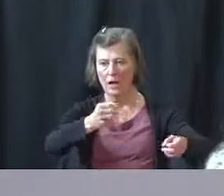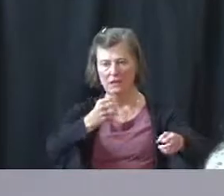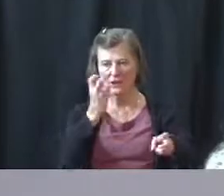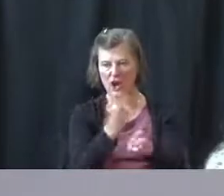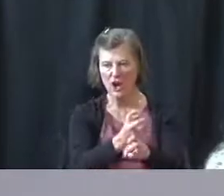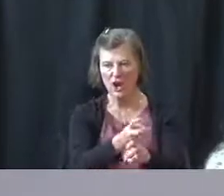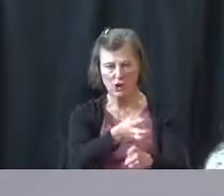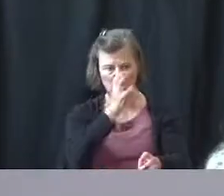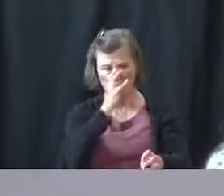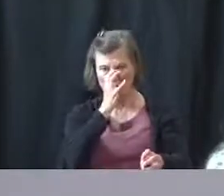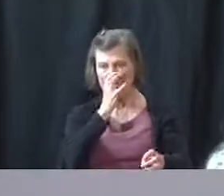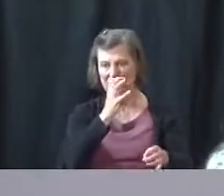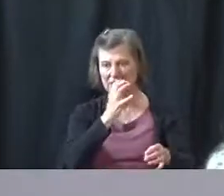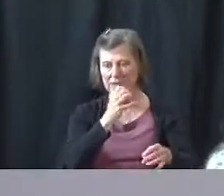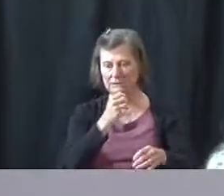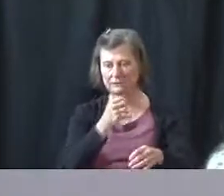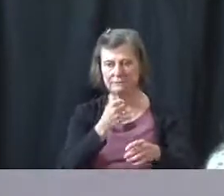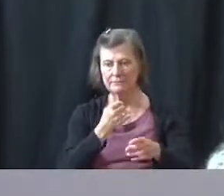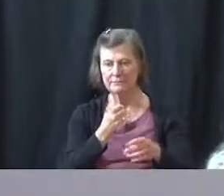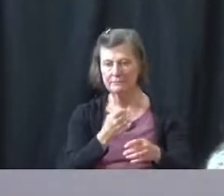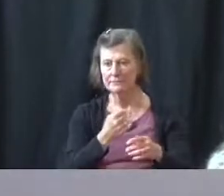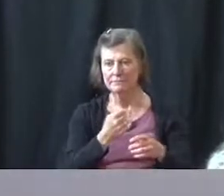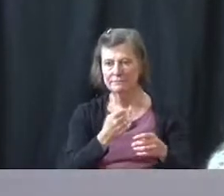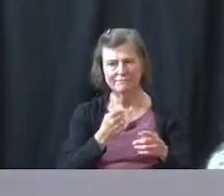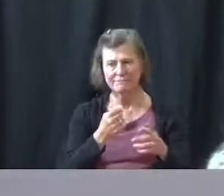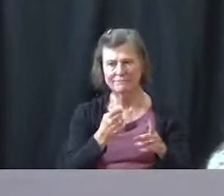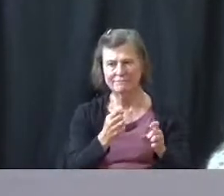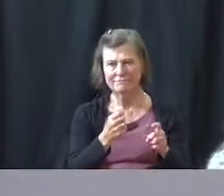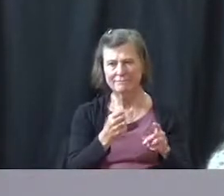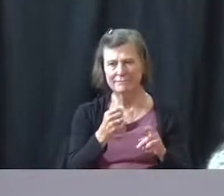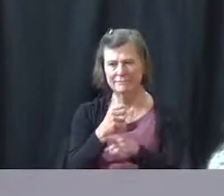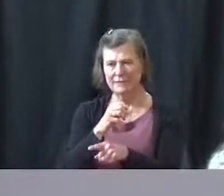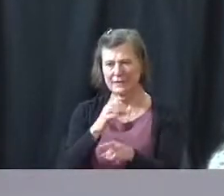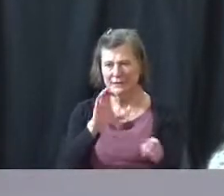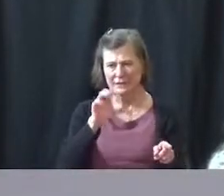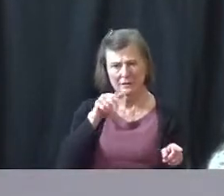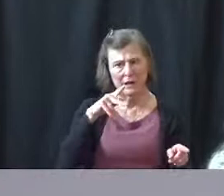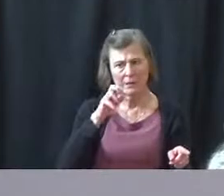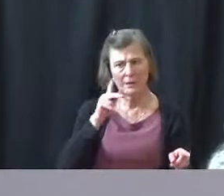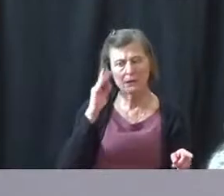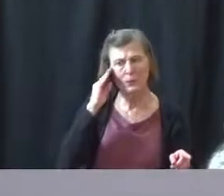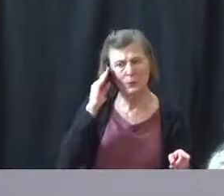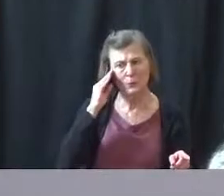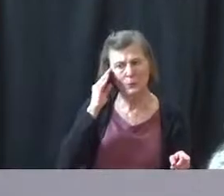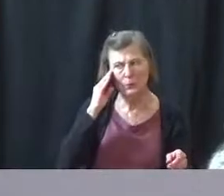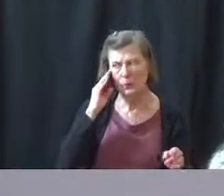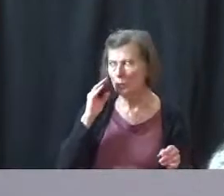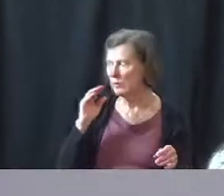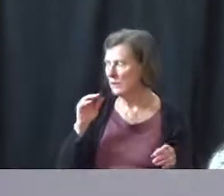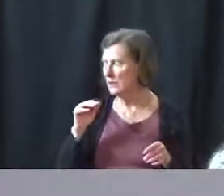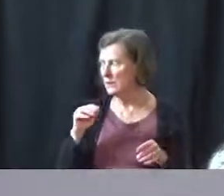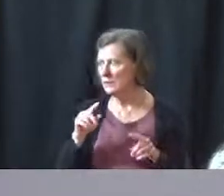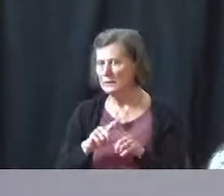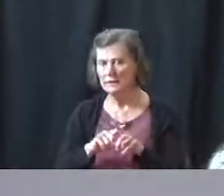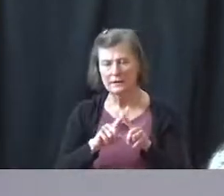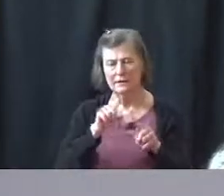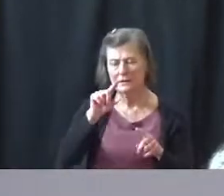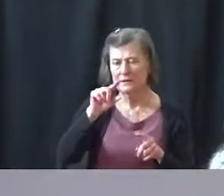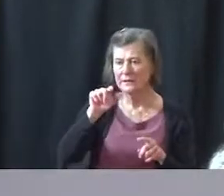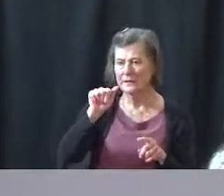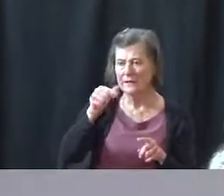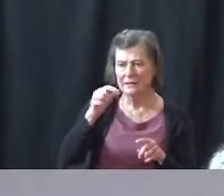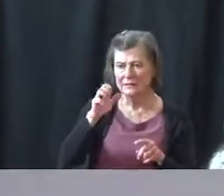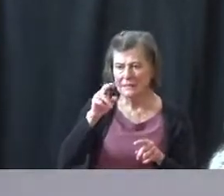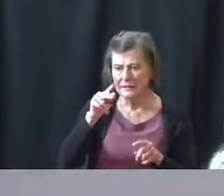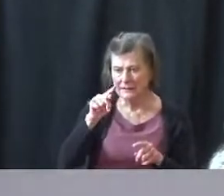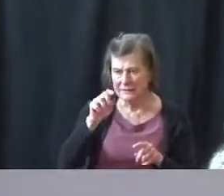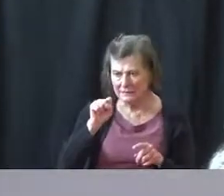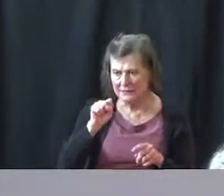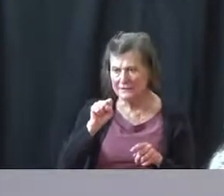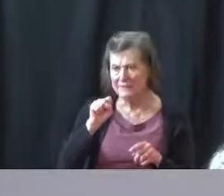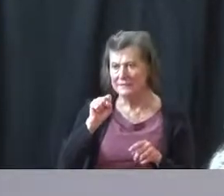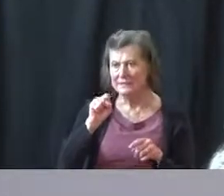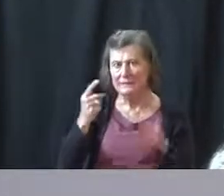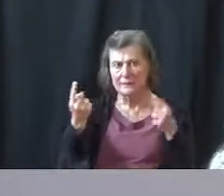And Čapek knew, he knew that gestapo agents were among the visitors to his Sunday services